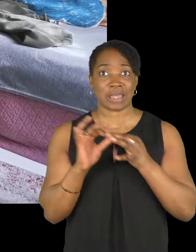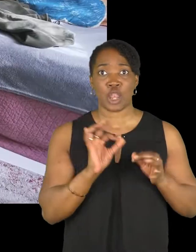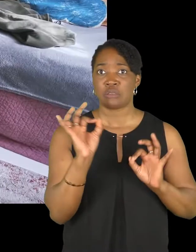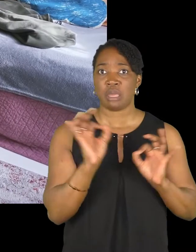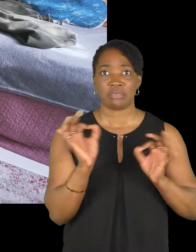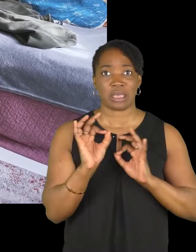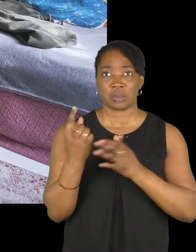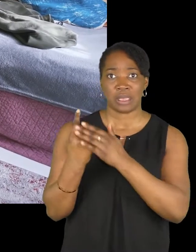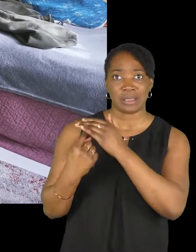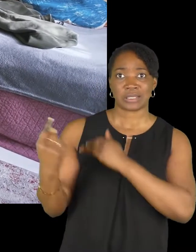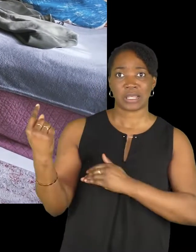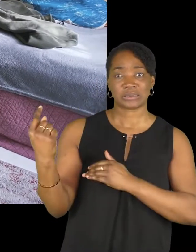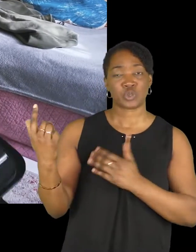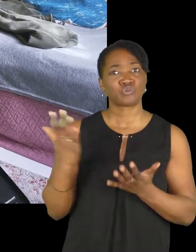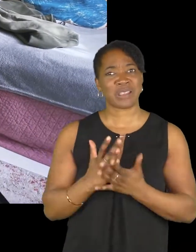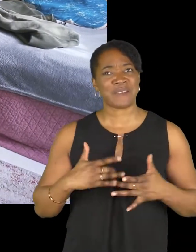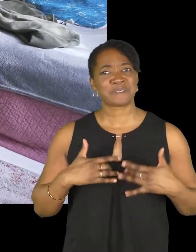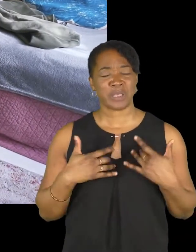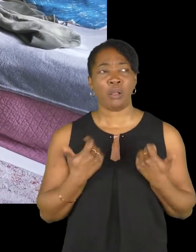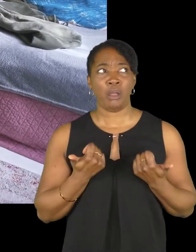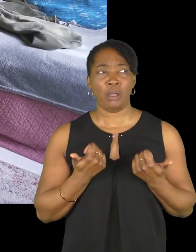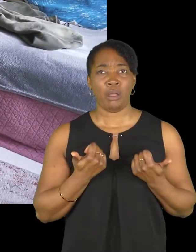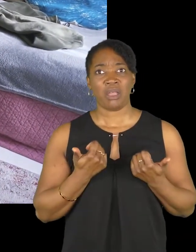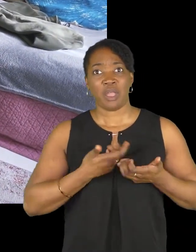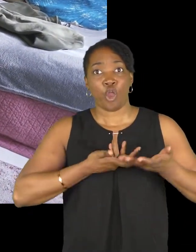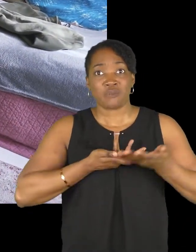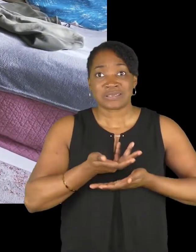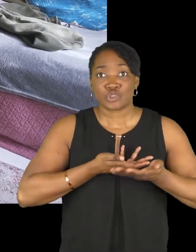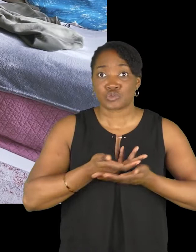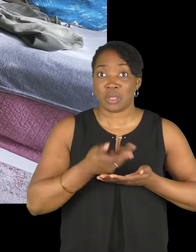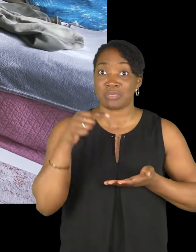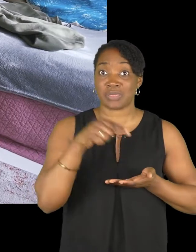materials are archives in themselves and I think even the conversation around the table is partly